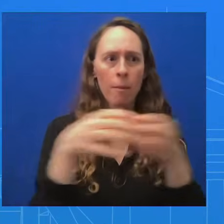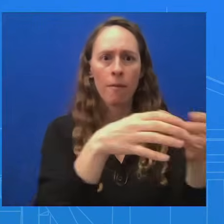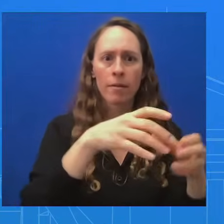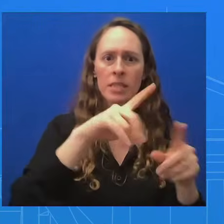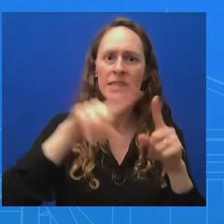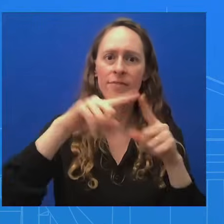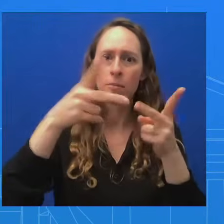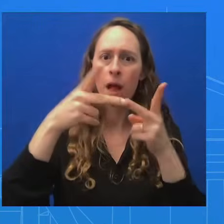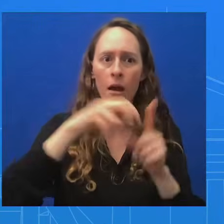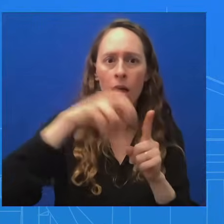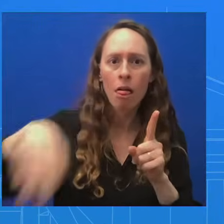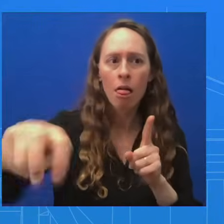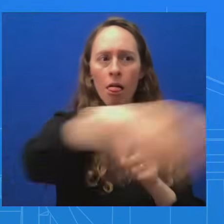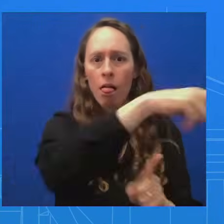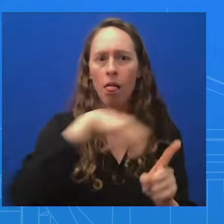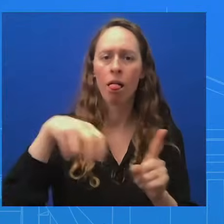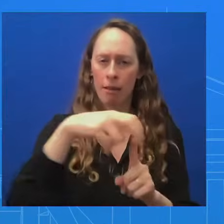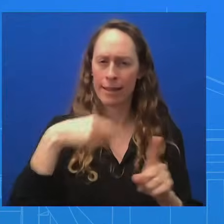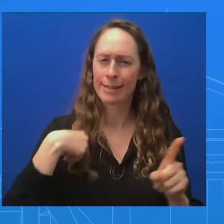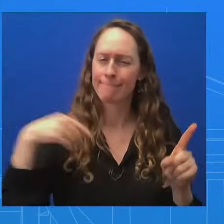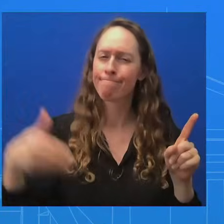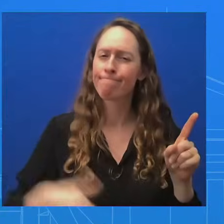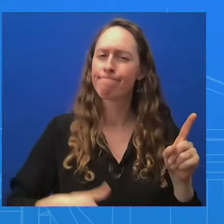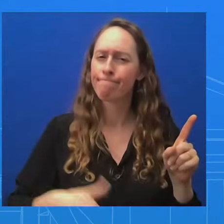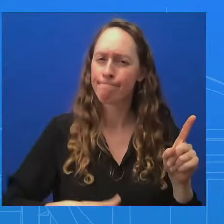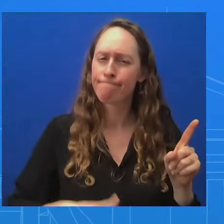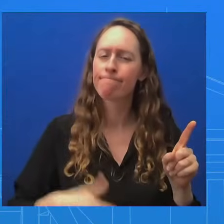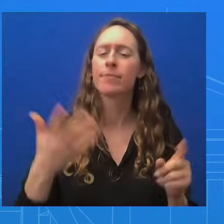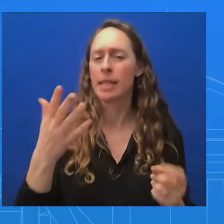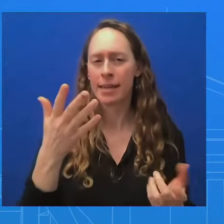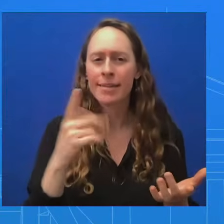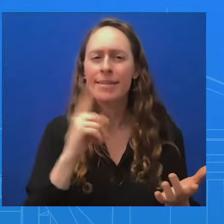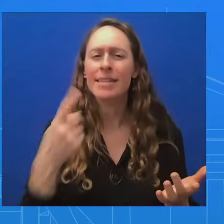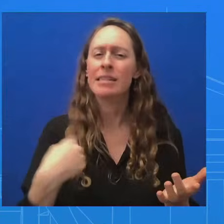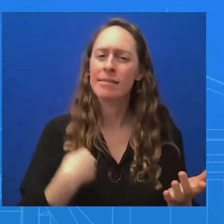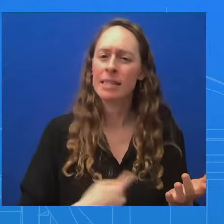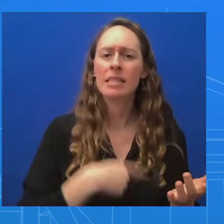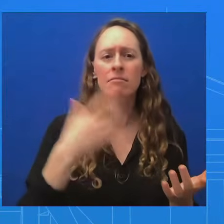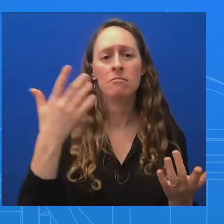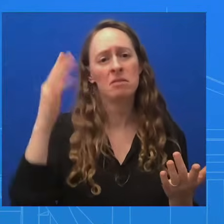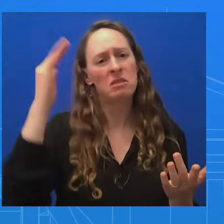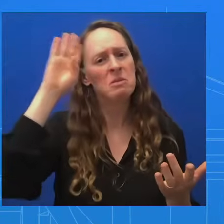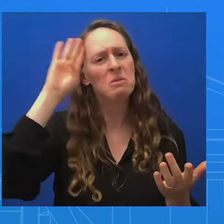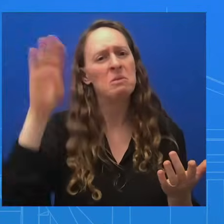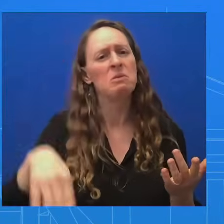just the utmost deplorable of conditions. The Press: On the supplemental, just given the latest developments,